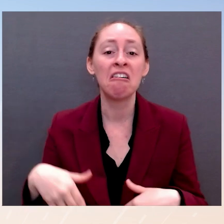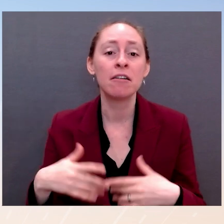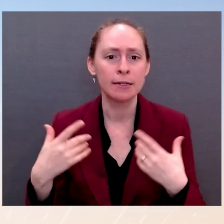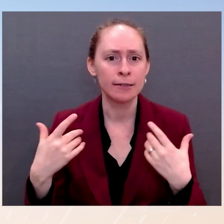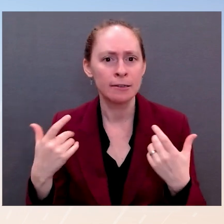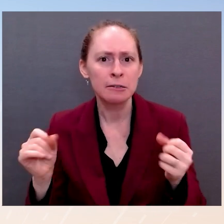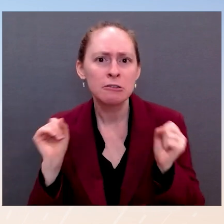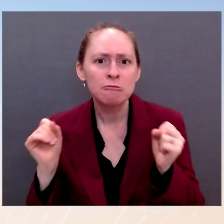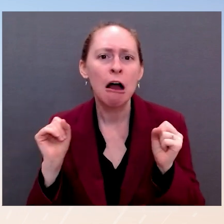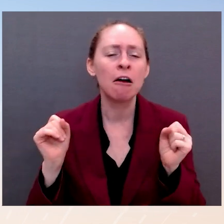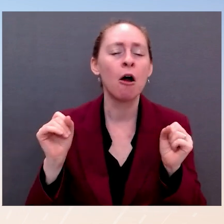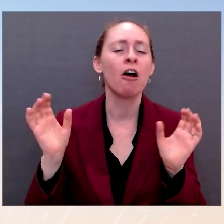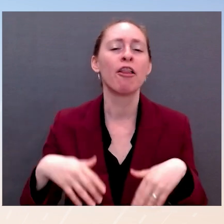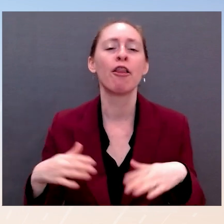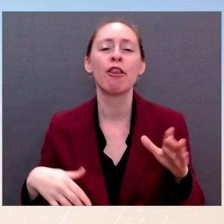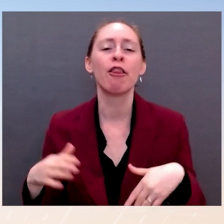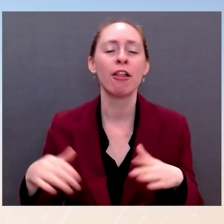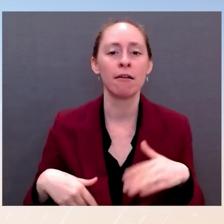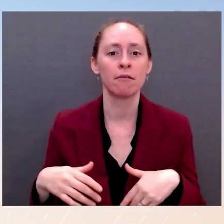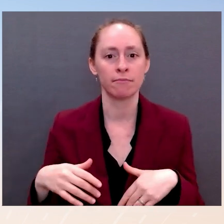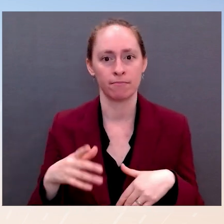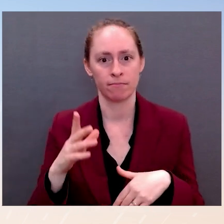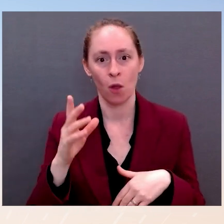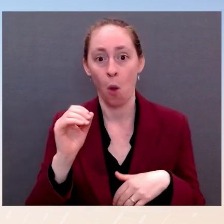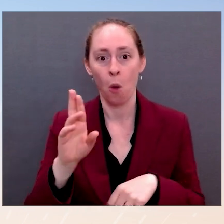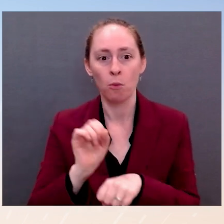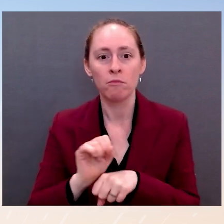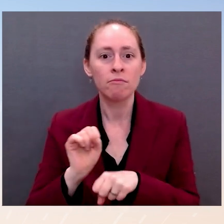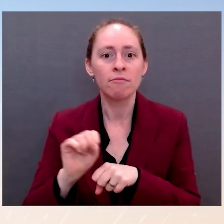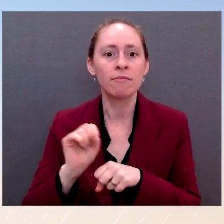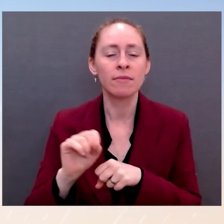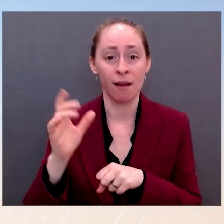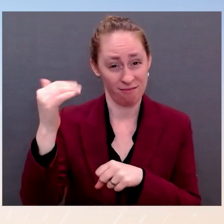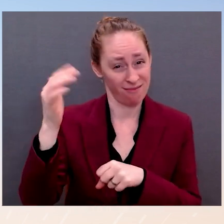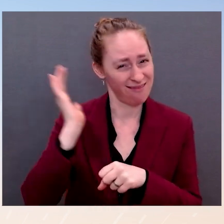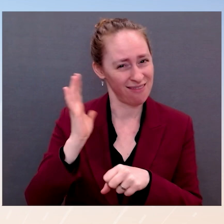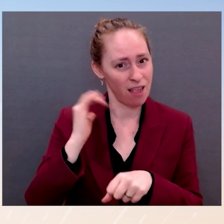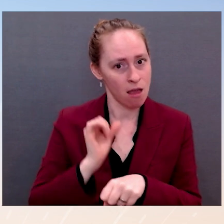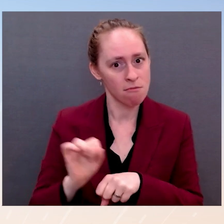and caring for ourselves. Given our crazy work hours back then, I certainly wasn't doing that.